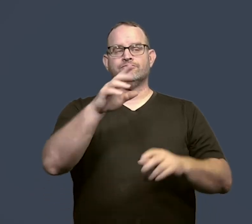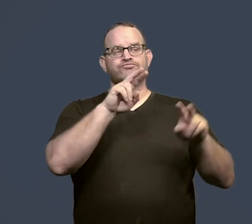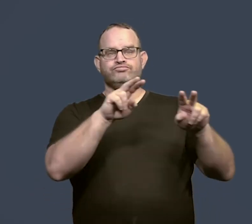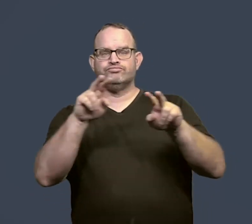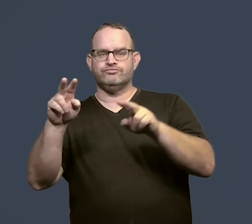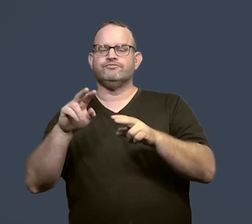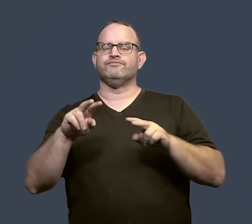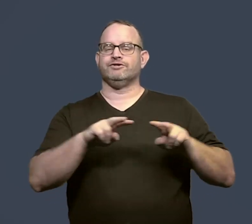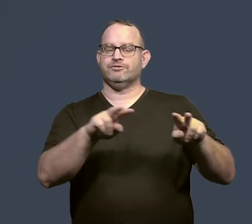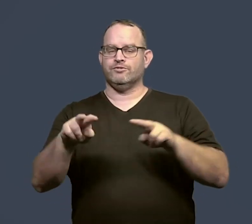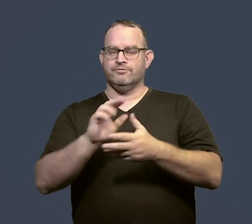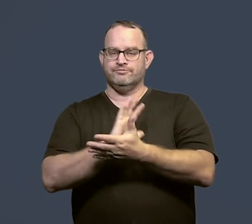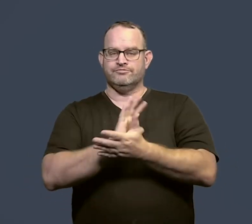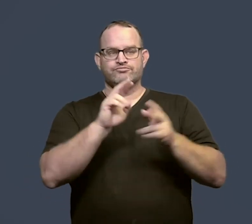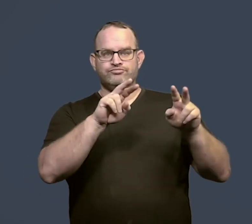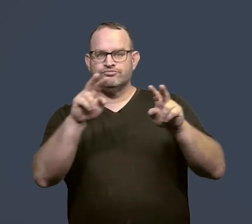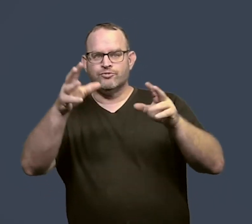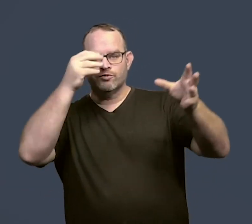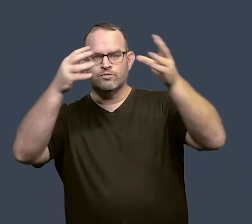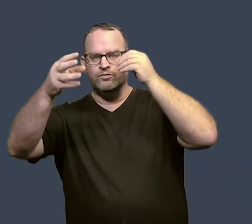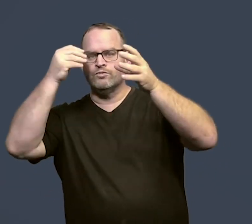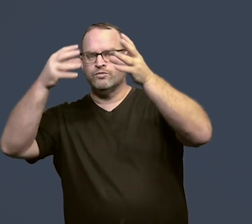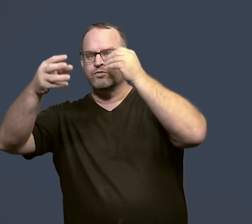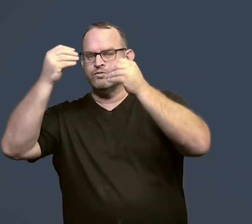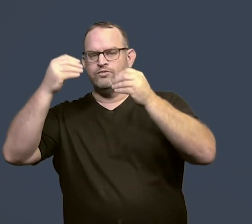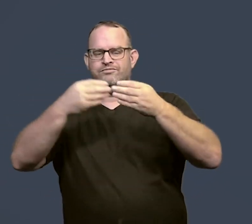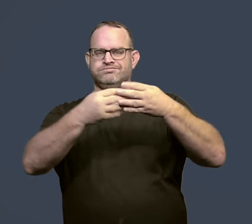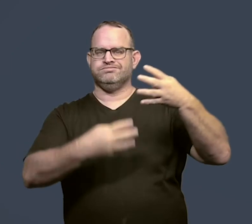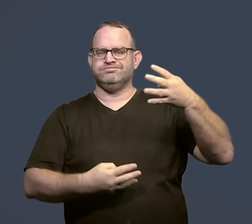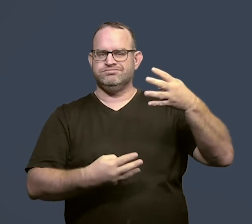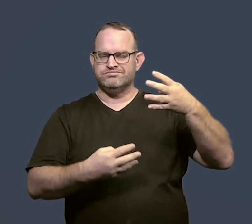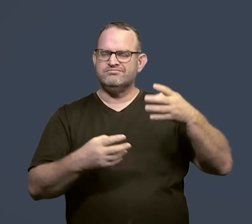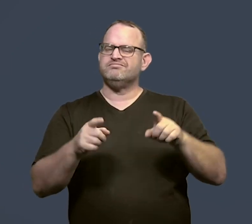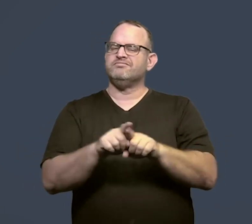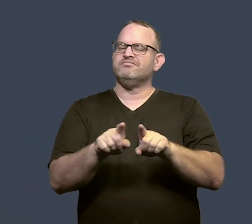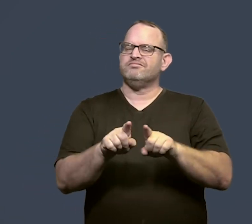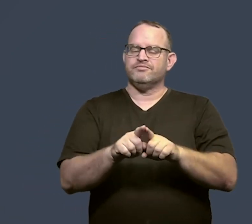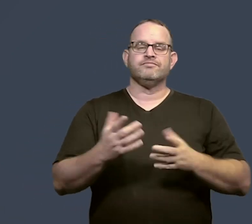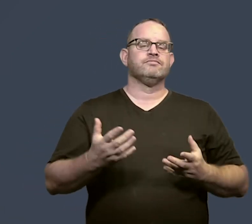While watching the videos, you will learn about different areas, such as